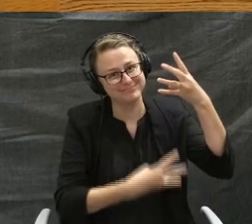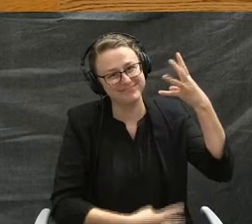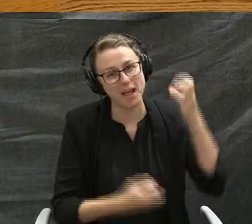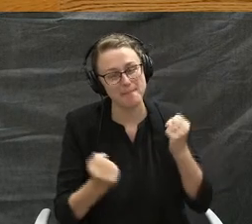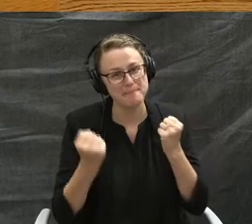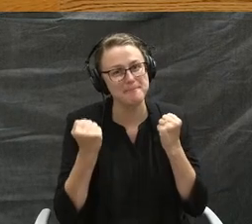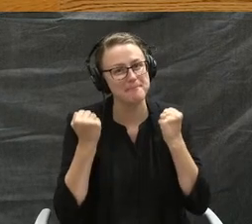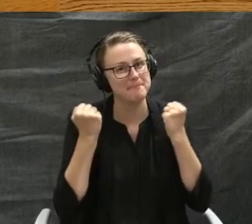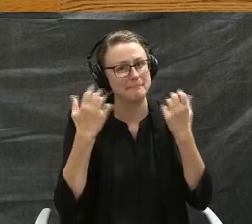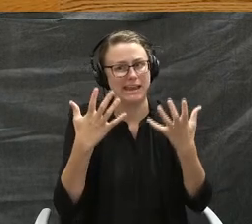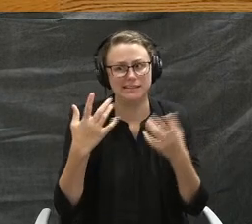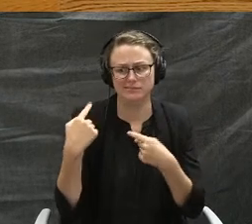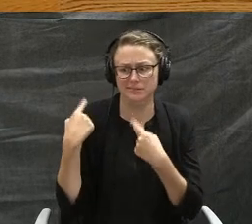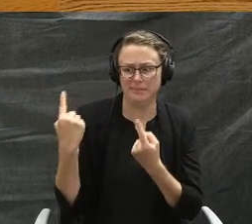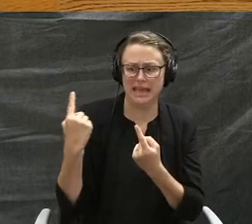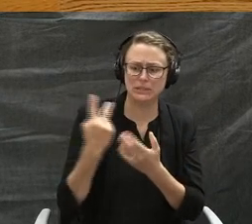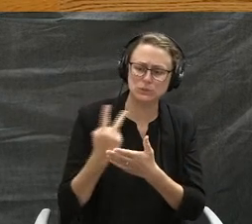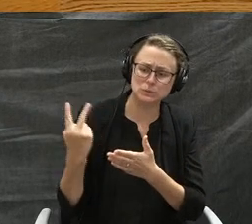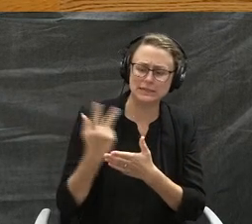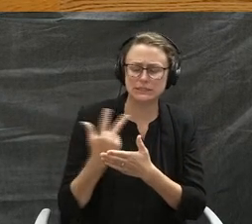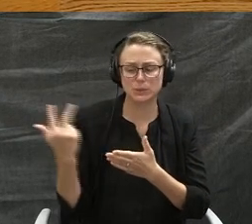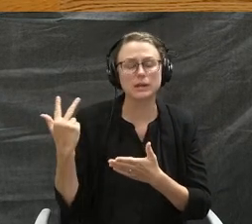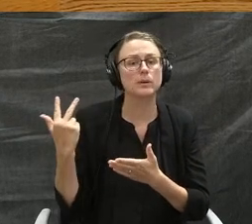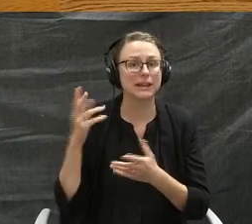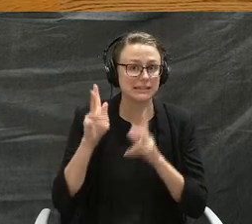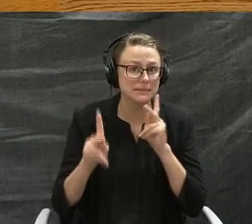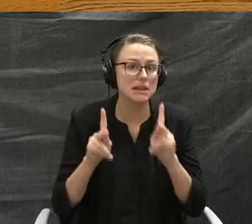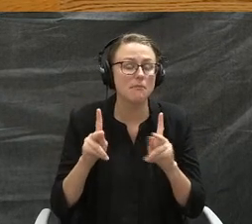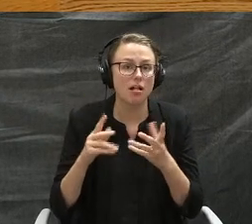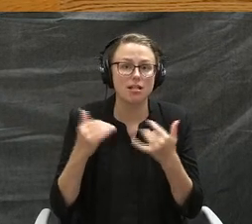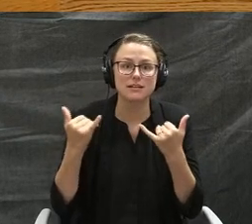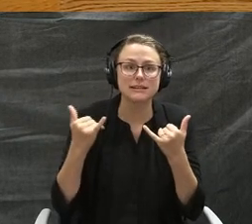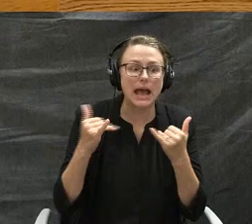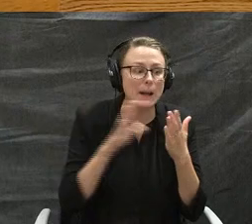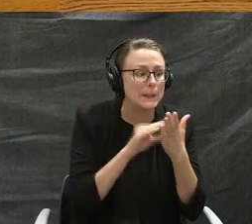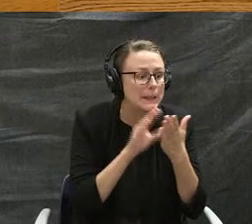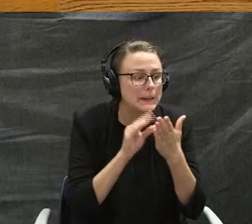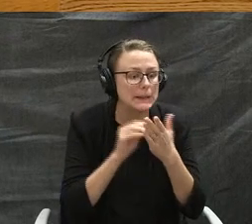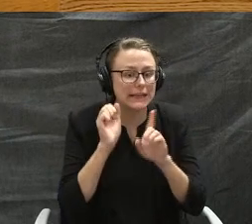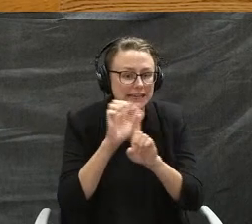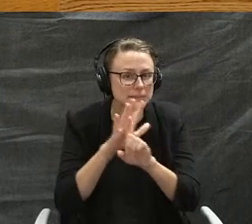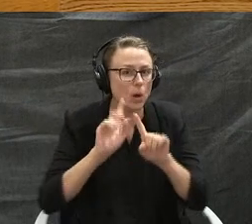Two or three weeks as people have been exposed to in various parts of the plans, and.